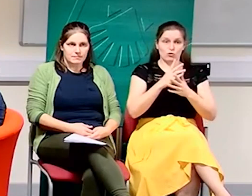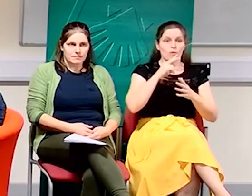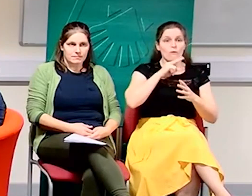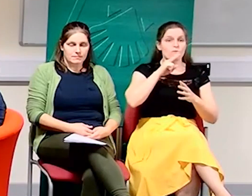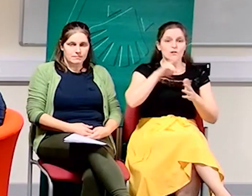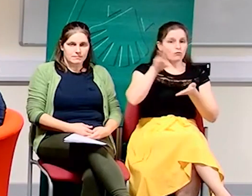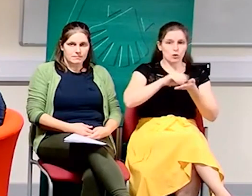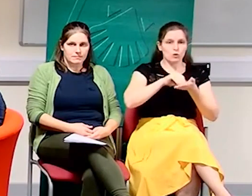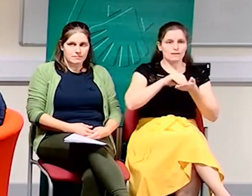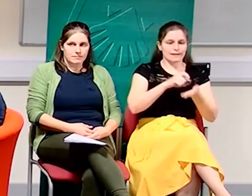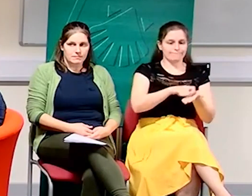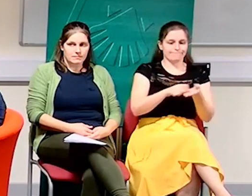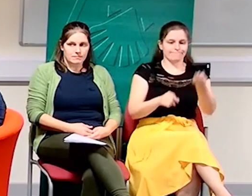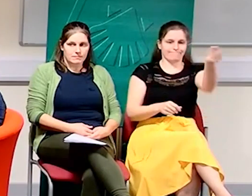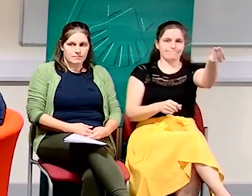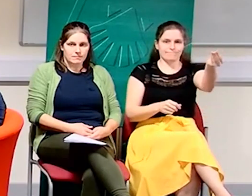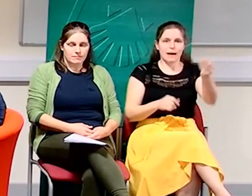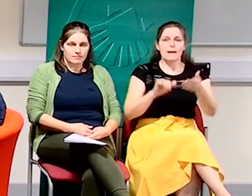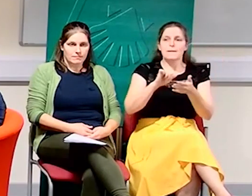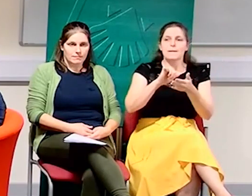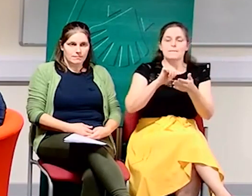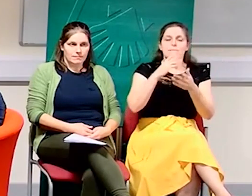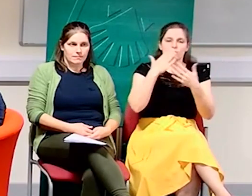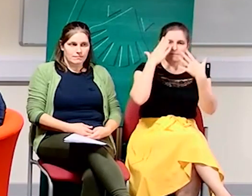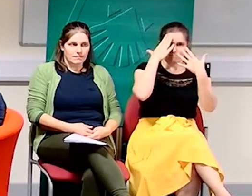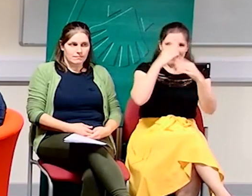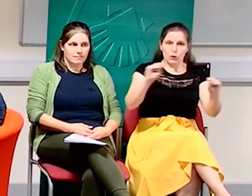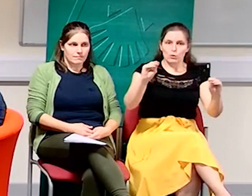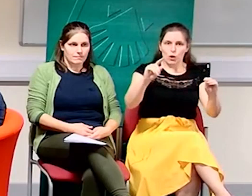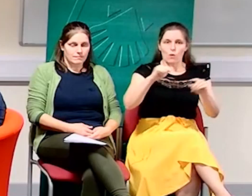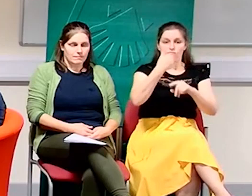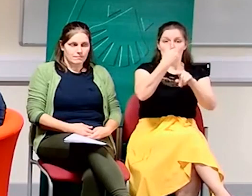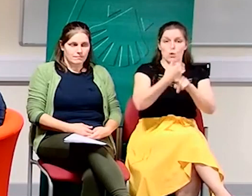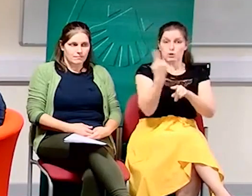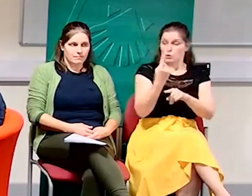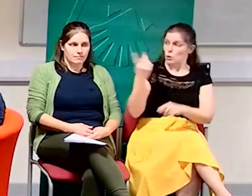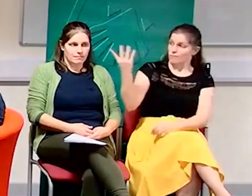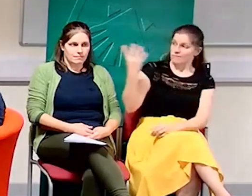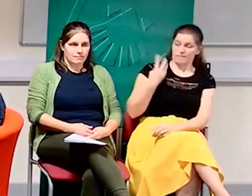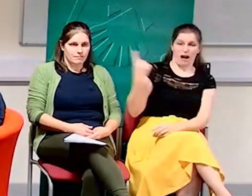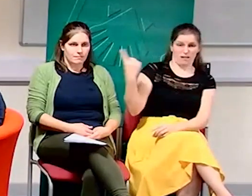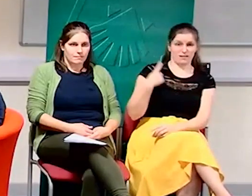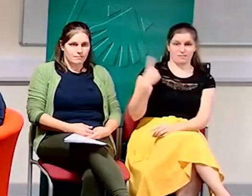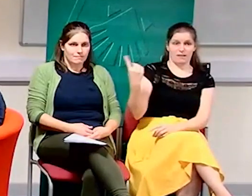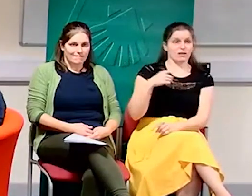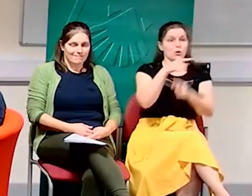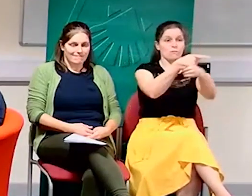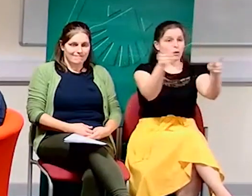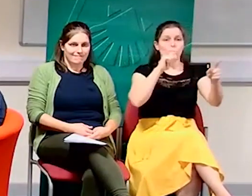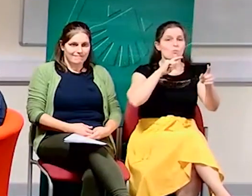visible on that recording are the panelists and myself and um Felicity and Anna but if you do ask